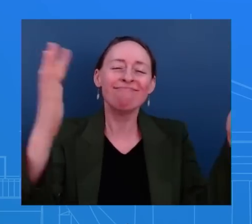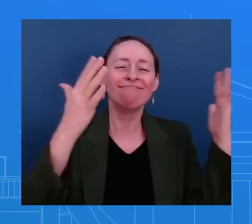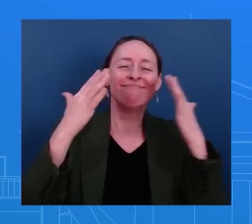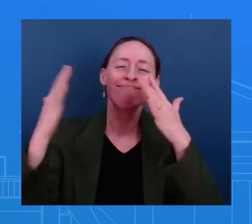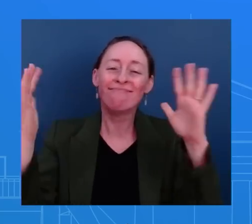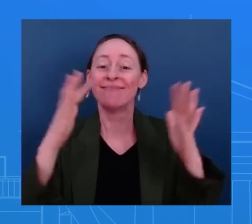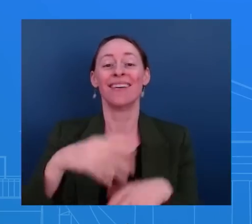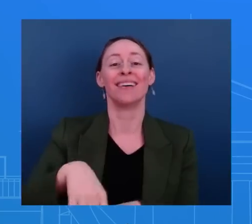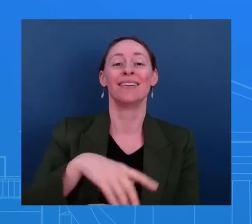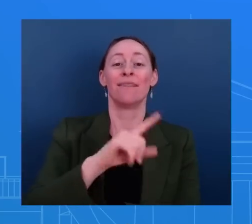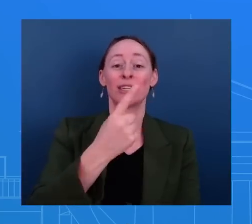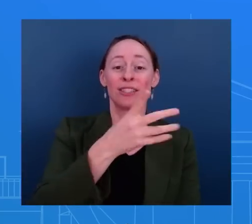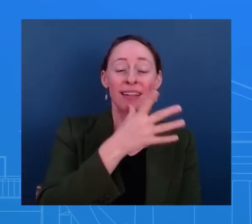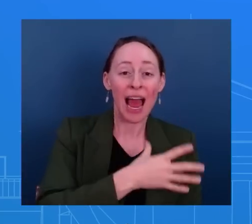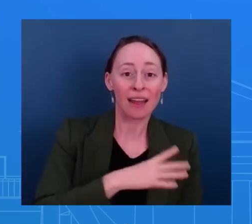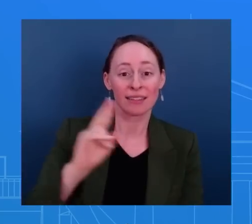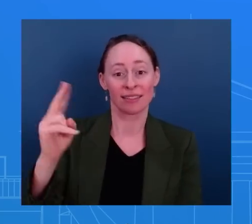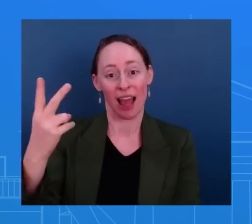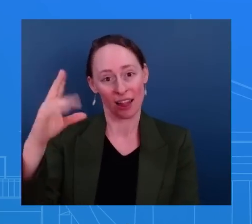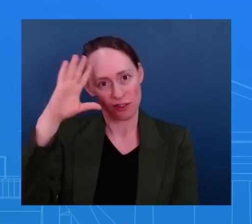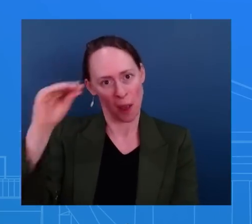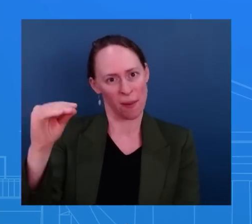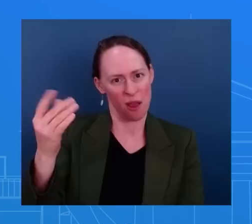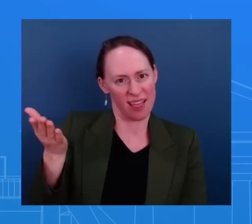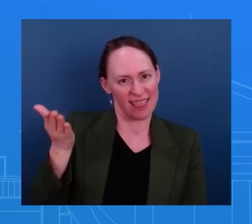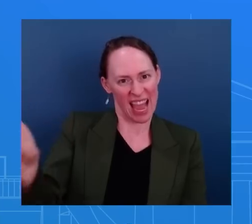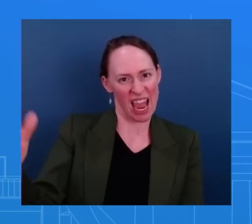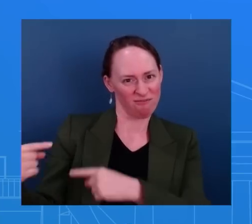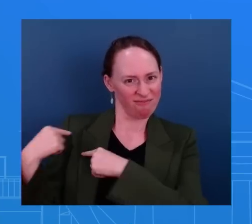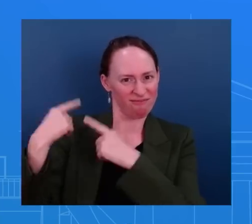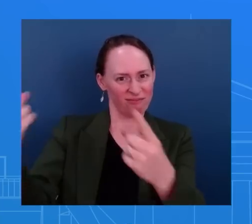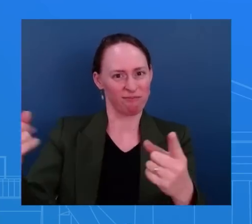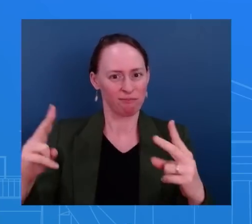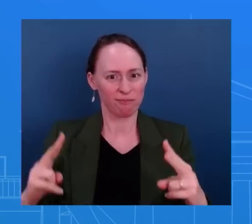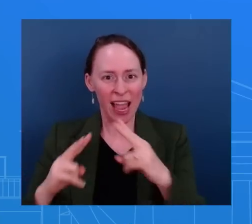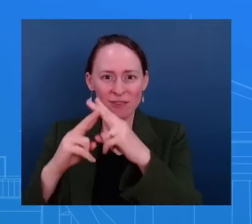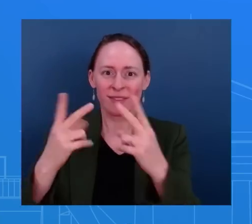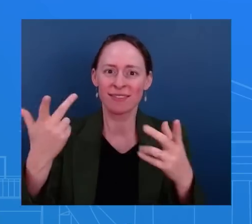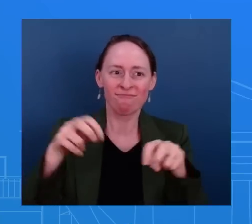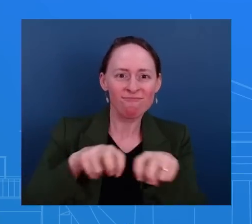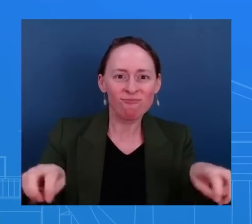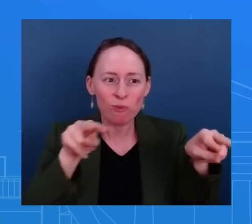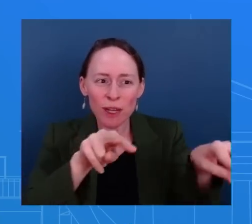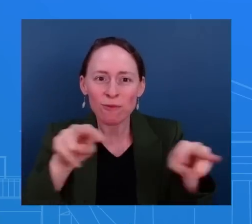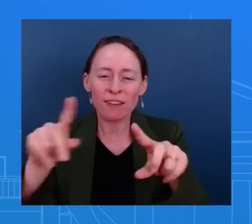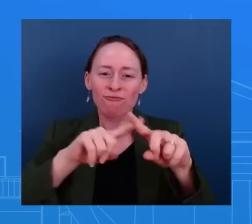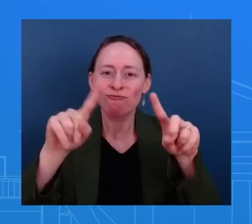for our athletes in Paris. The president also personally called Olympians last week